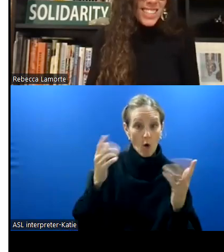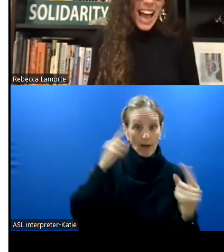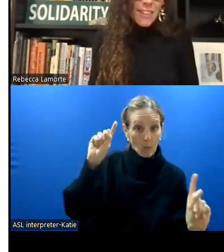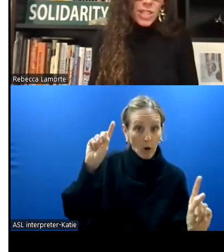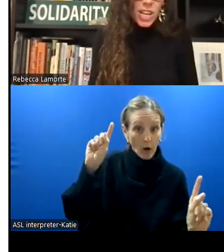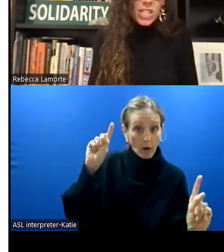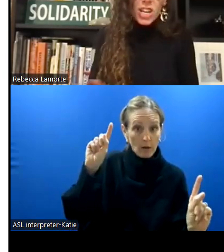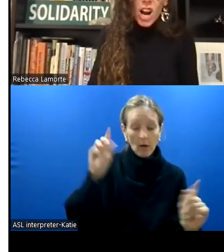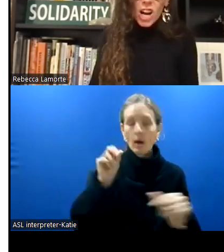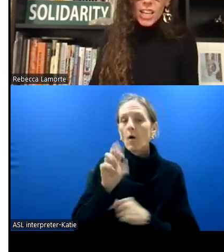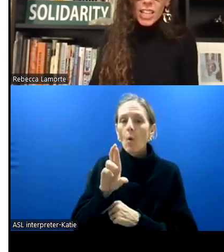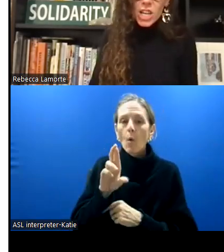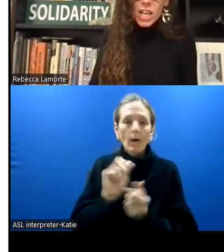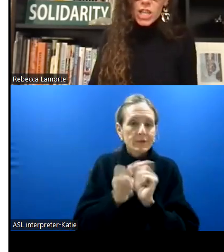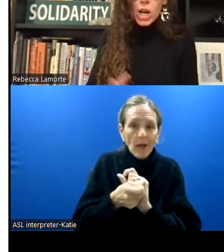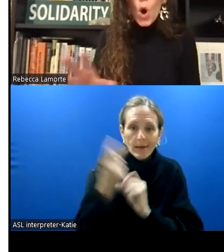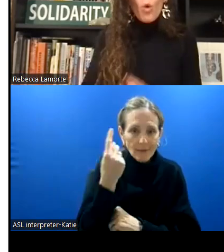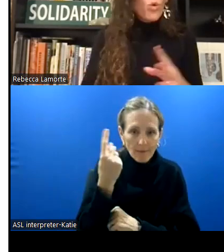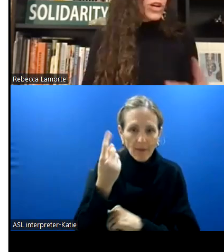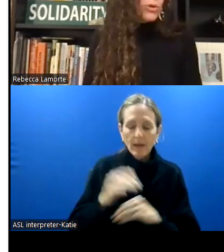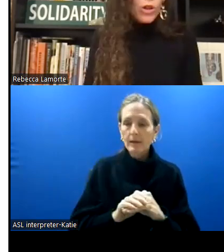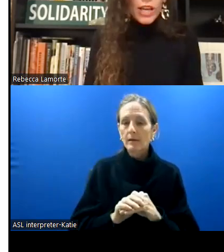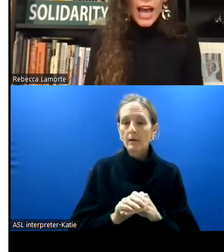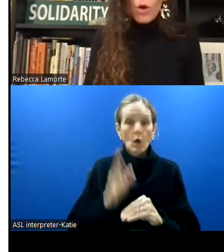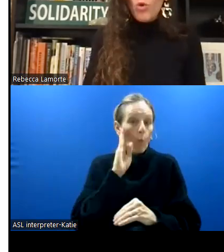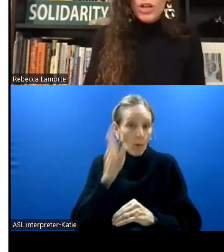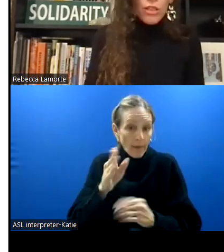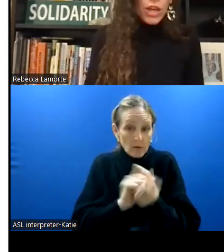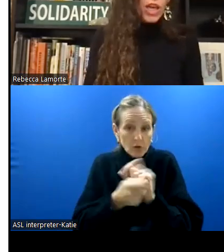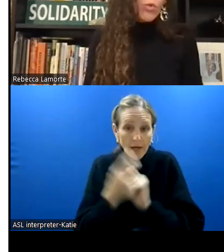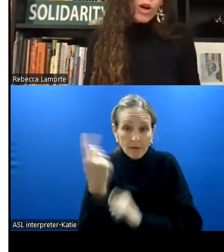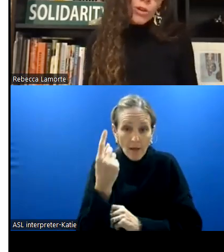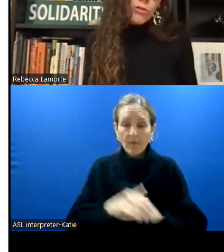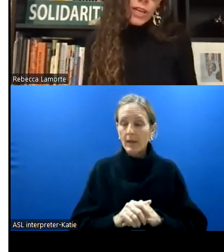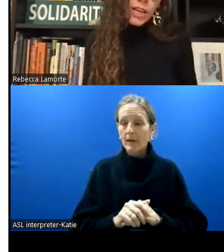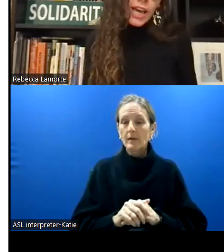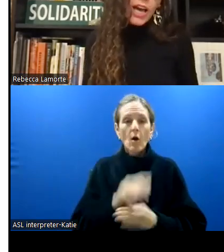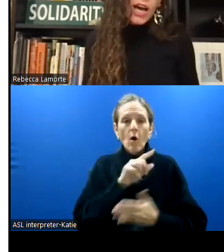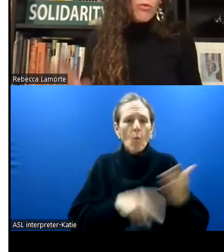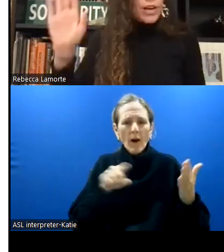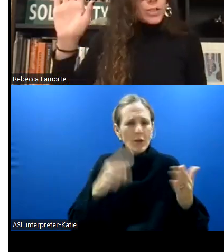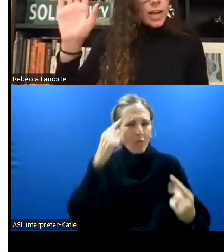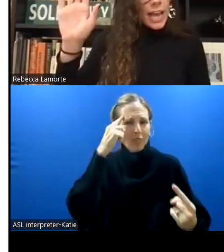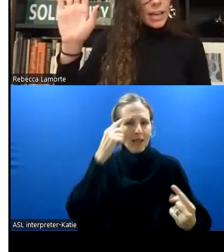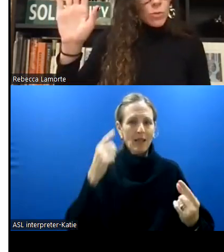Did you have to change it? Are you gonna change it? What are you looking at? What are you thinking? What are you feeling? Raise your hand.